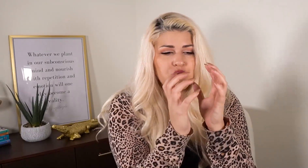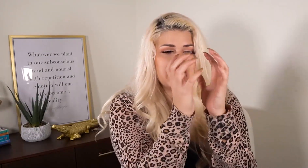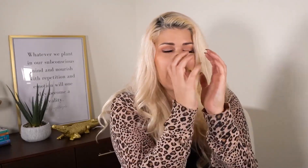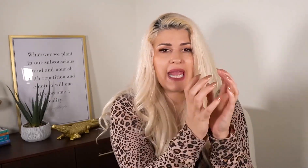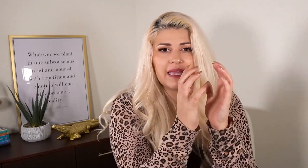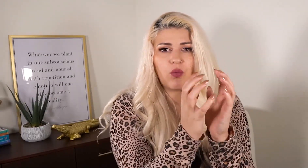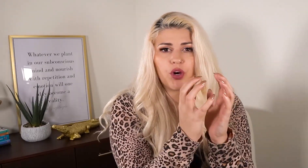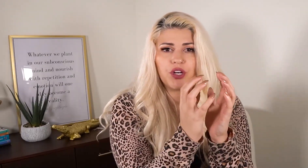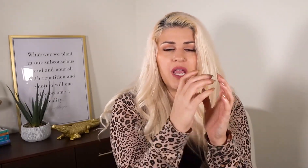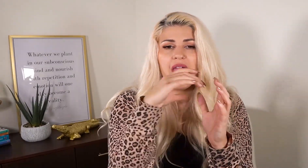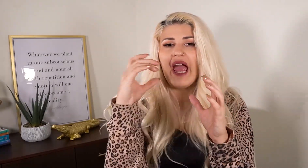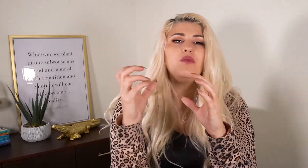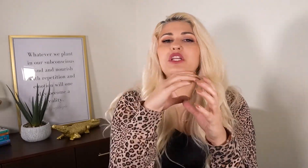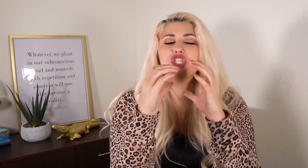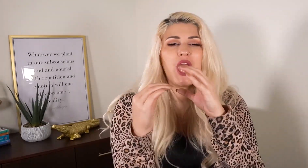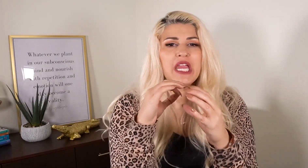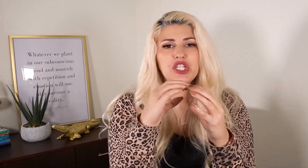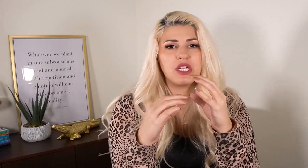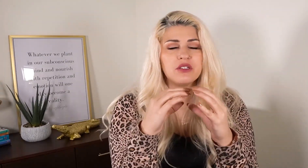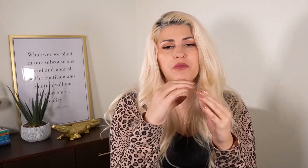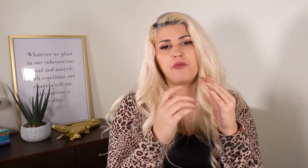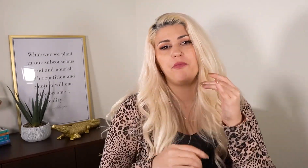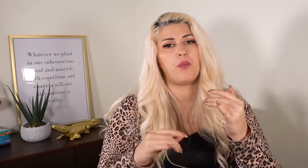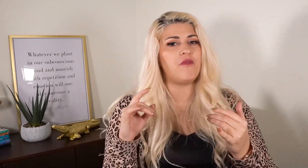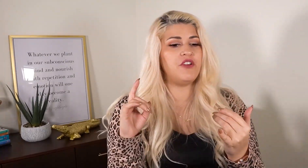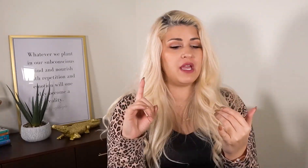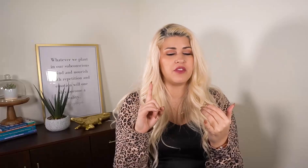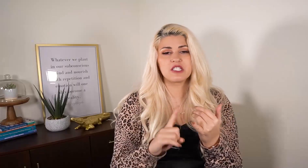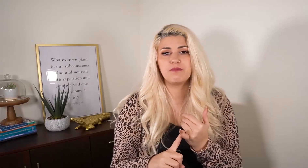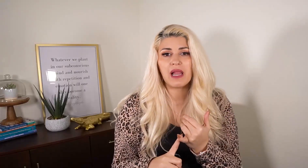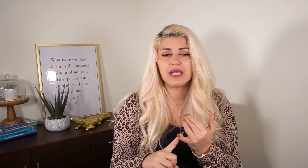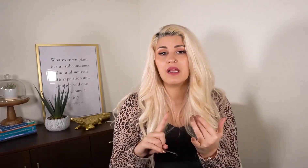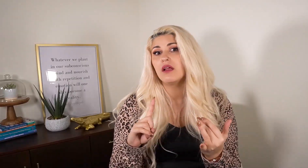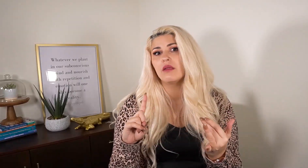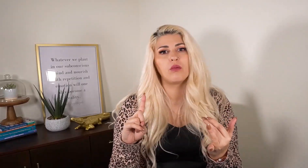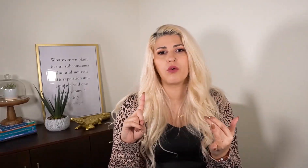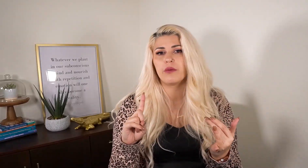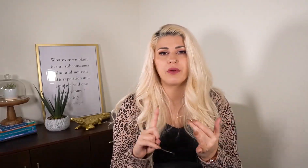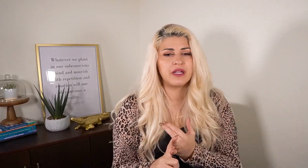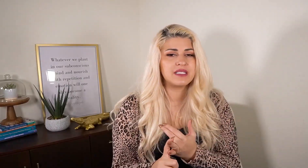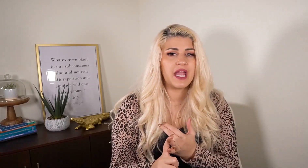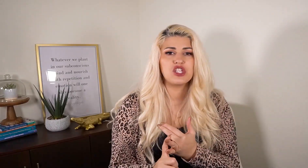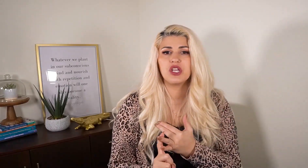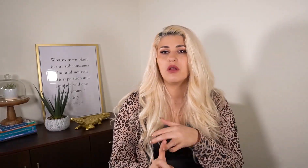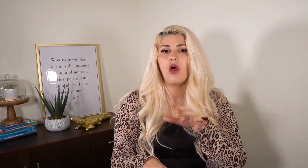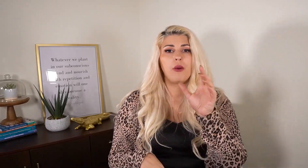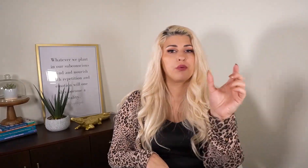In English, we take that word and we change it via the spelling or the pronunciation,